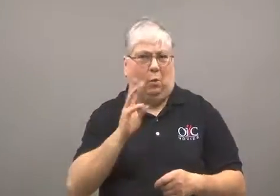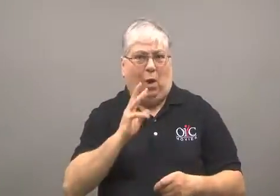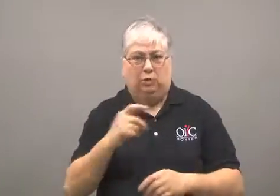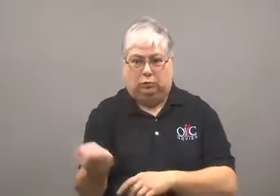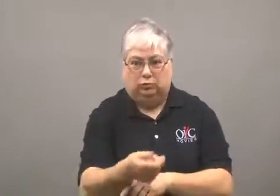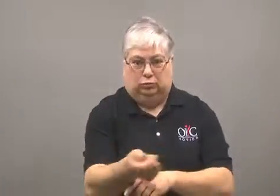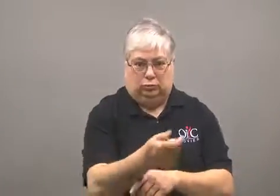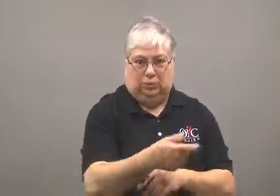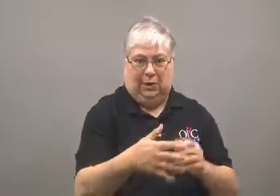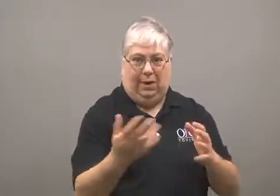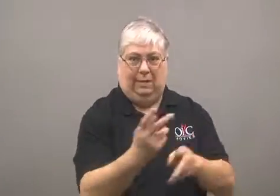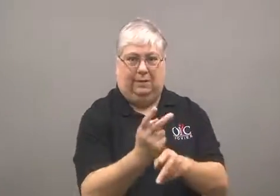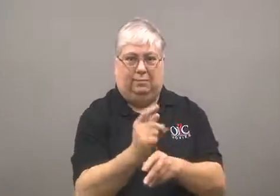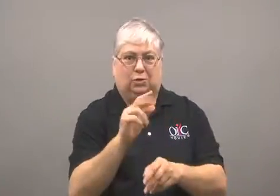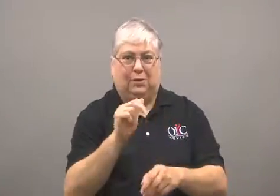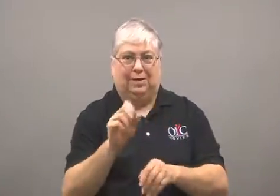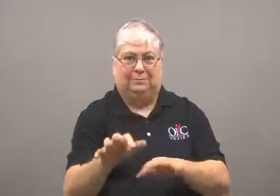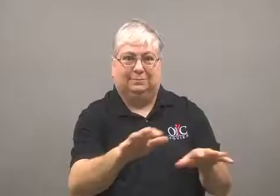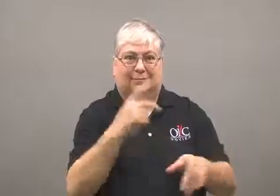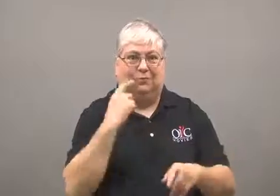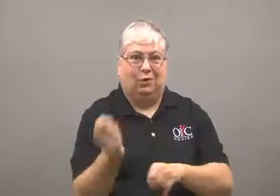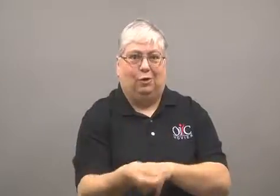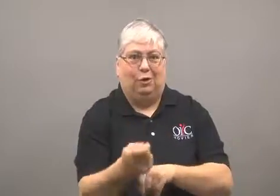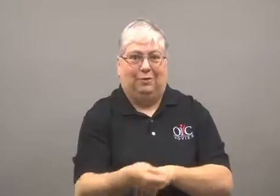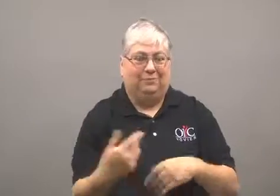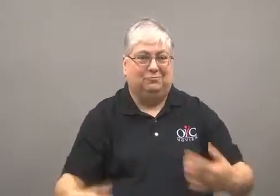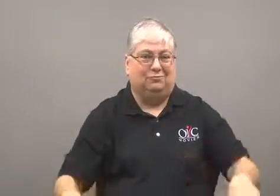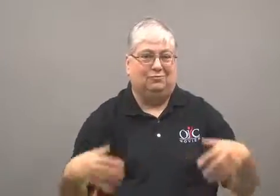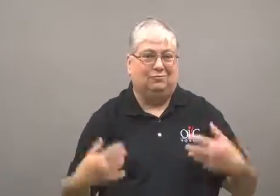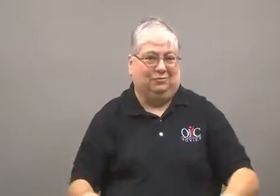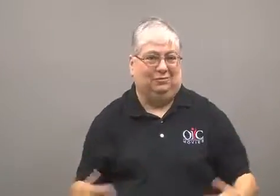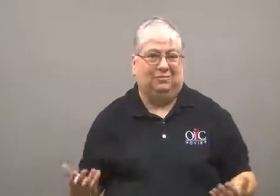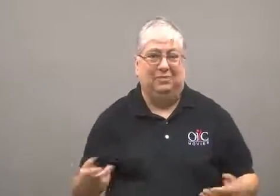A lot of water goes into keeping the grass green on the golf courses.